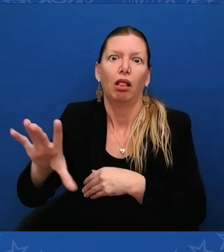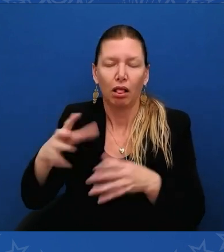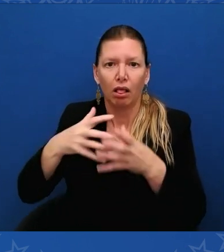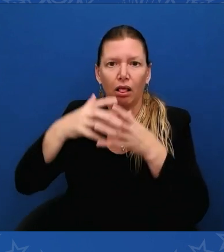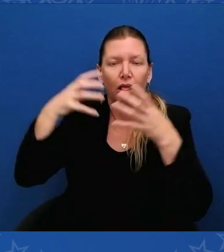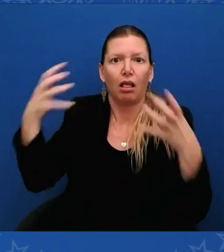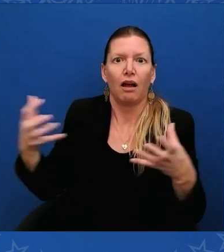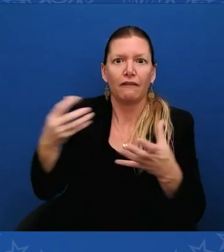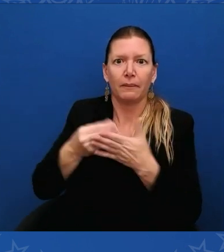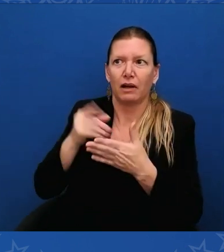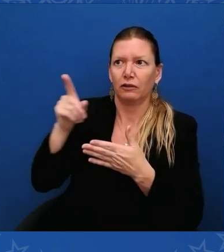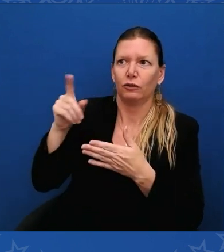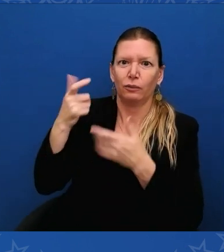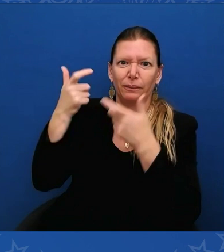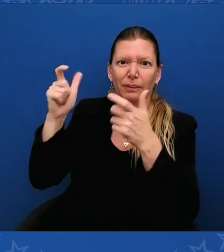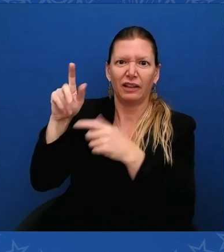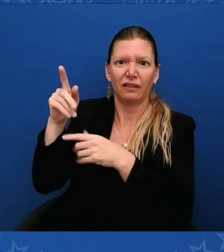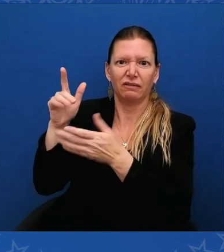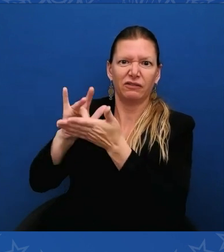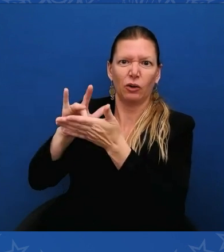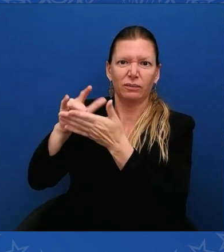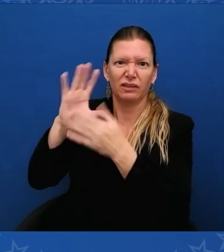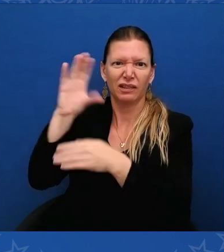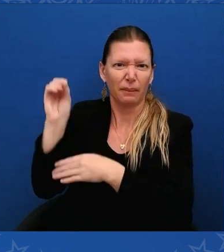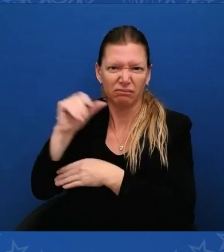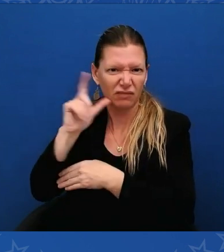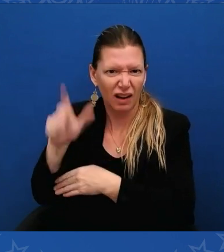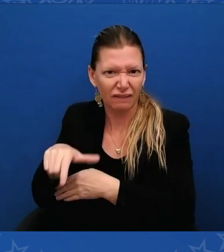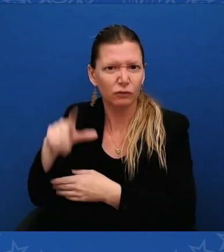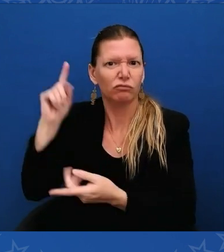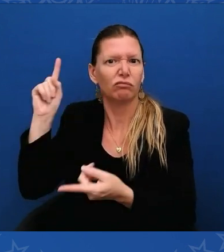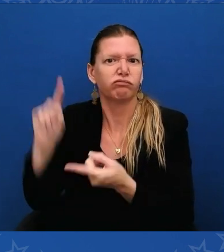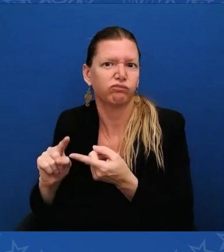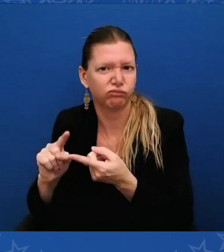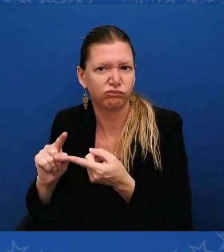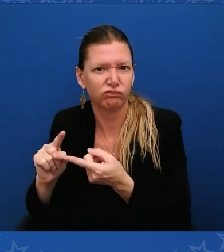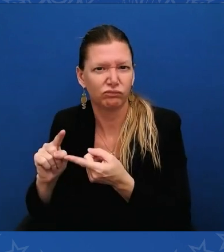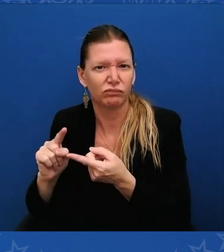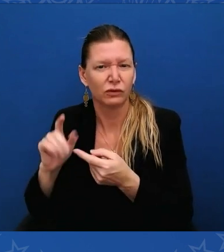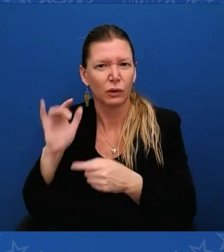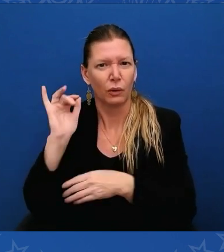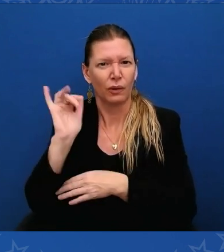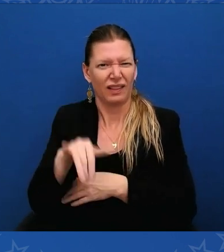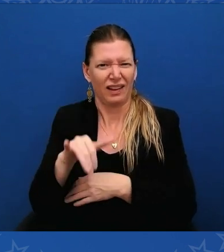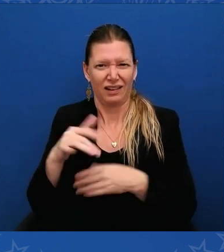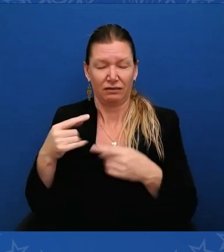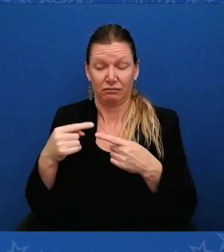to Donald Trump's devastating record of th- -- for the Latino community. His mismanagement of the pandemic